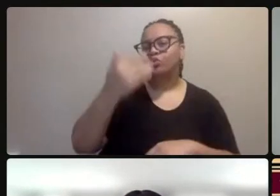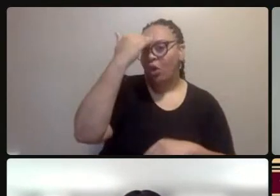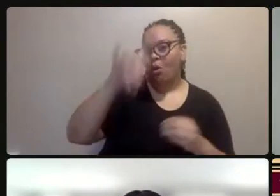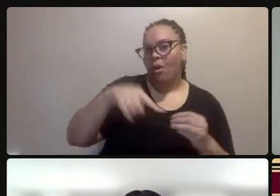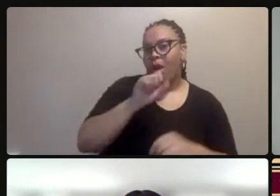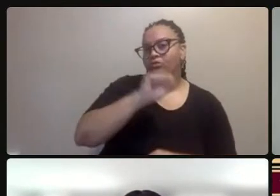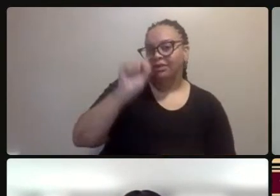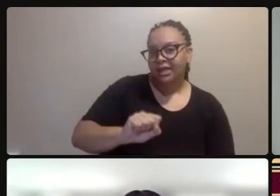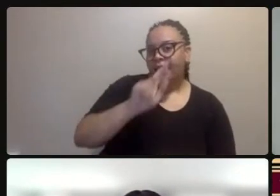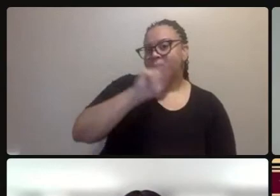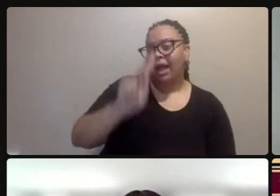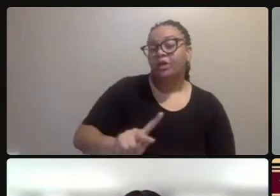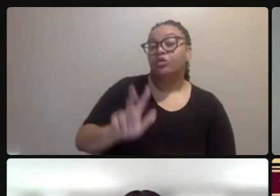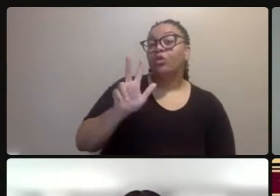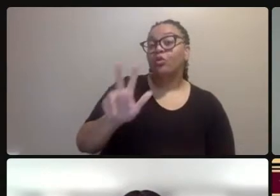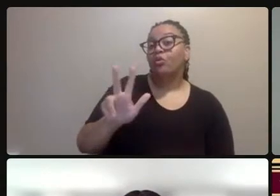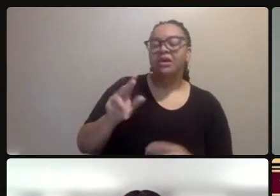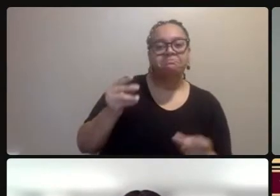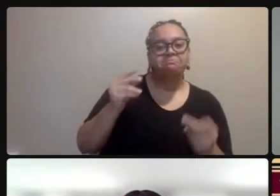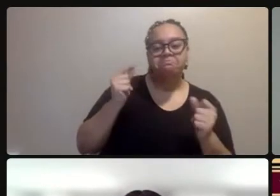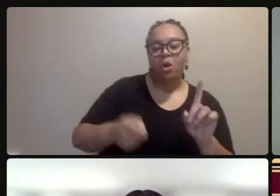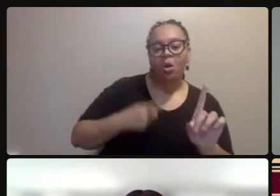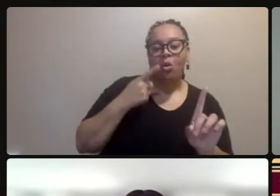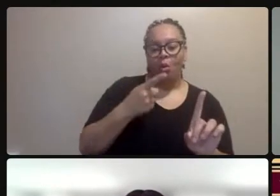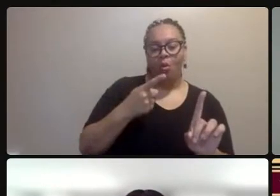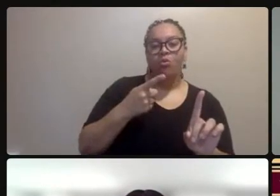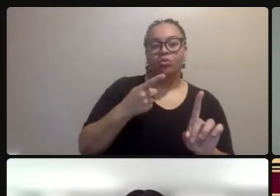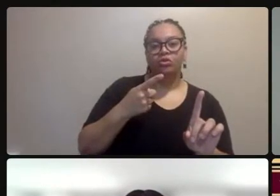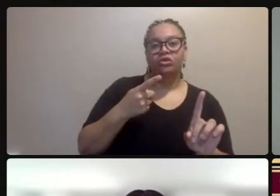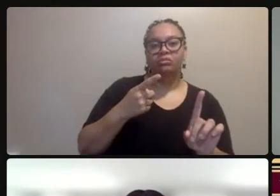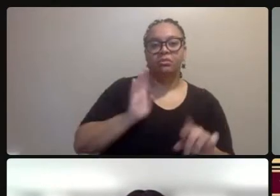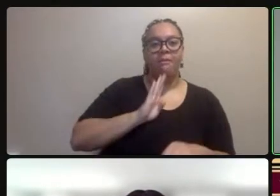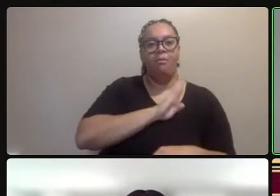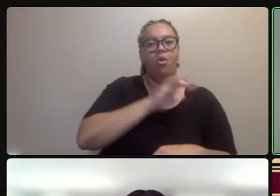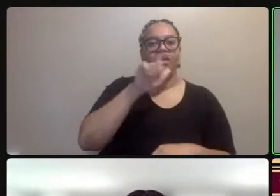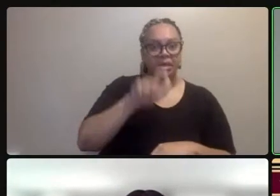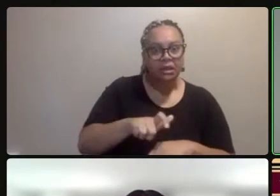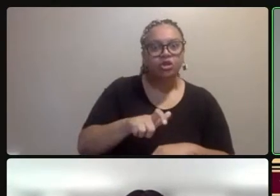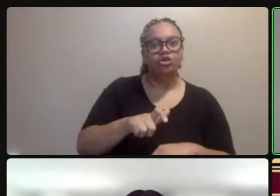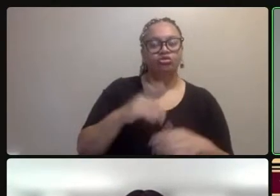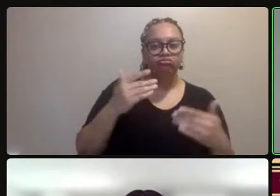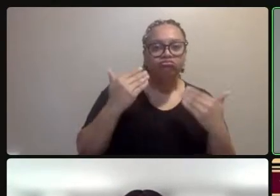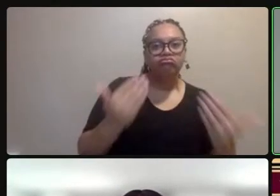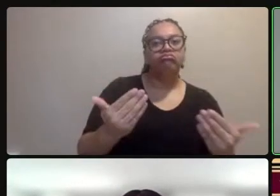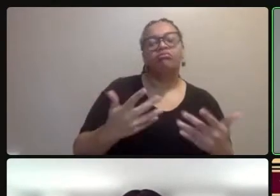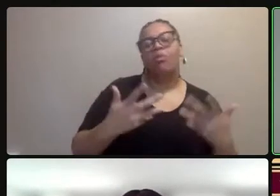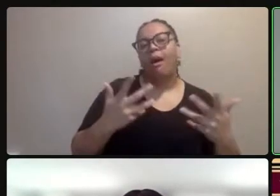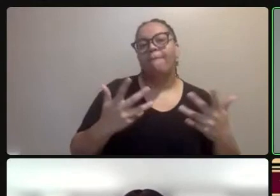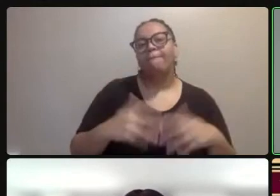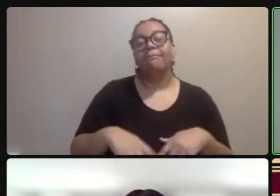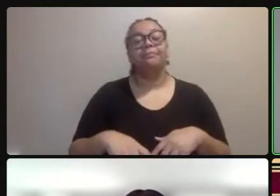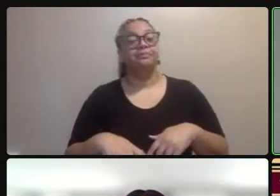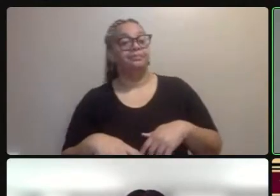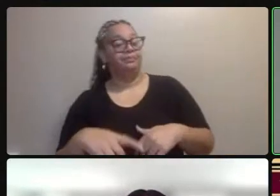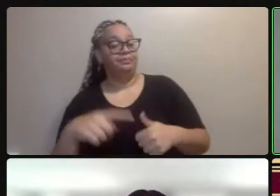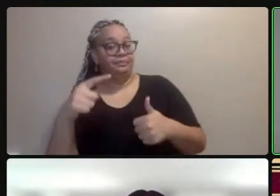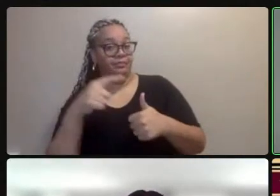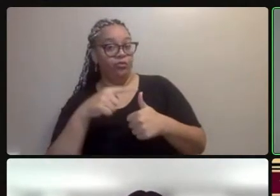OR SO. OK. ALL RIGHT. GIVEN WHAT YOU KNOW ABOUT SALEM